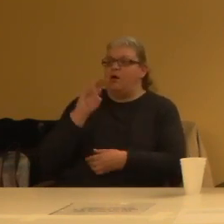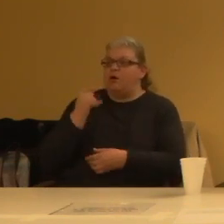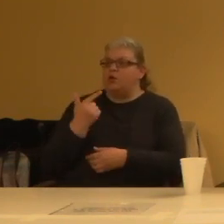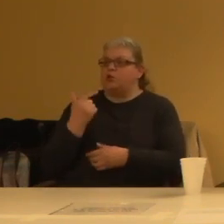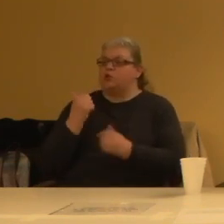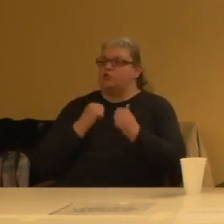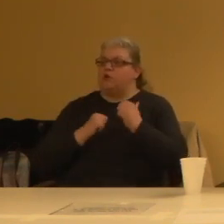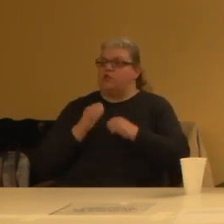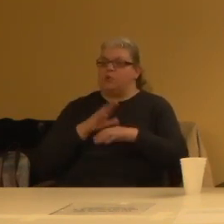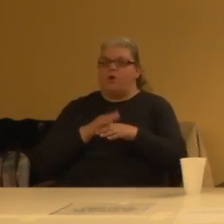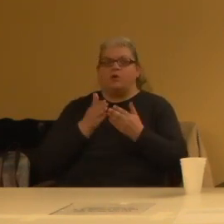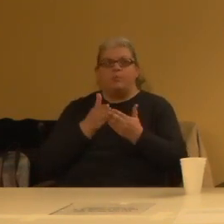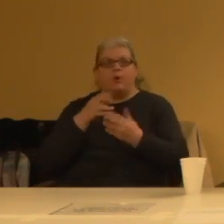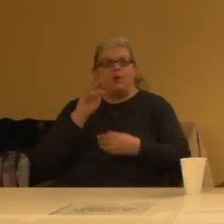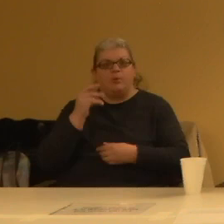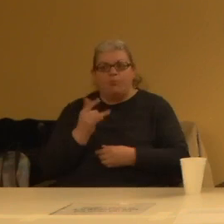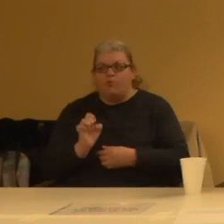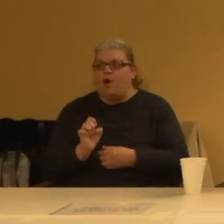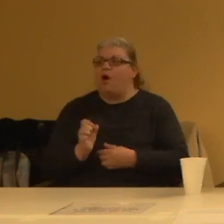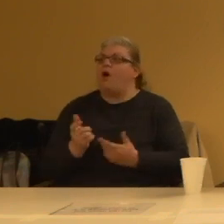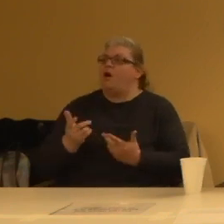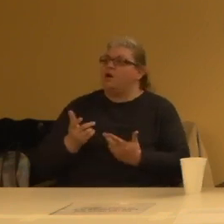and no one is gonna take our drag shows away."